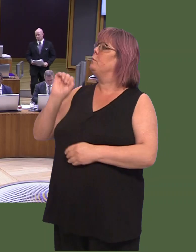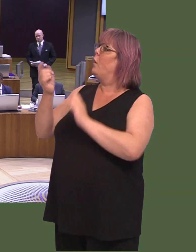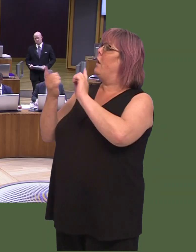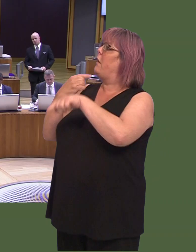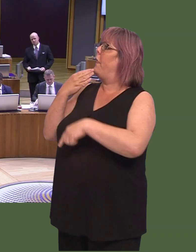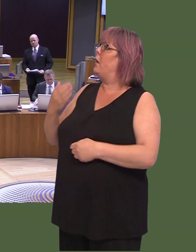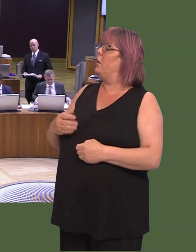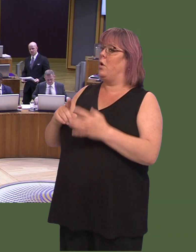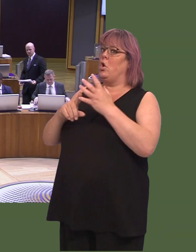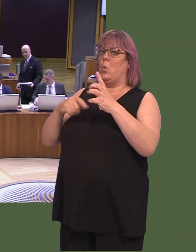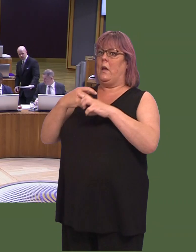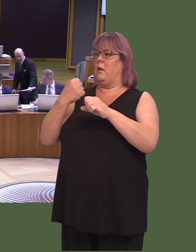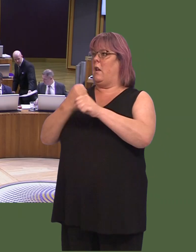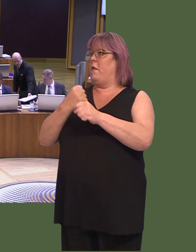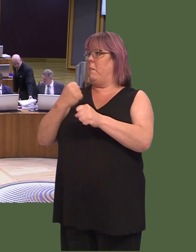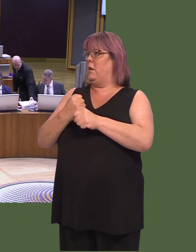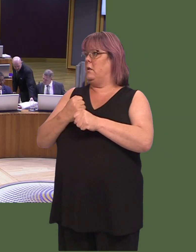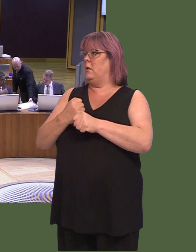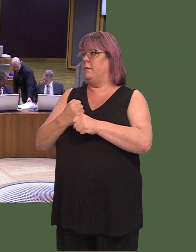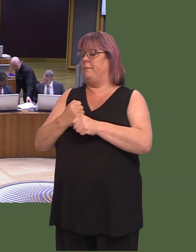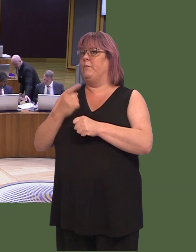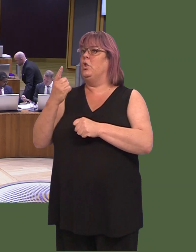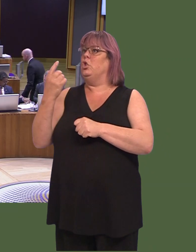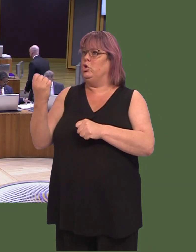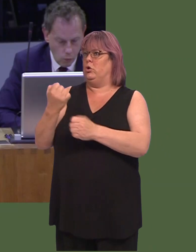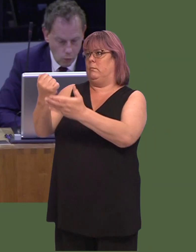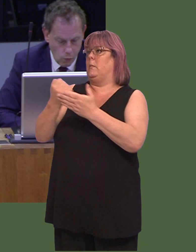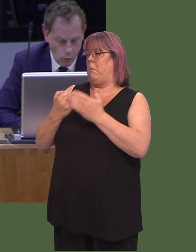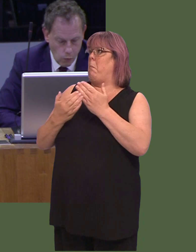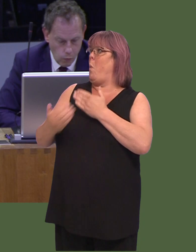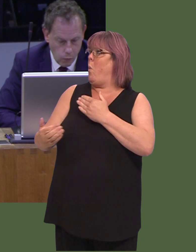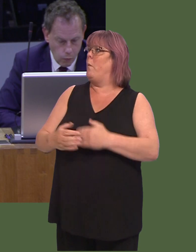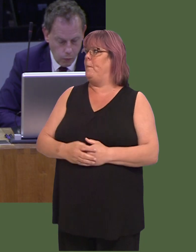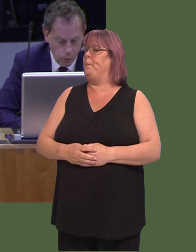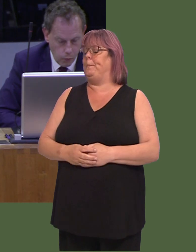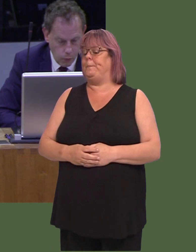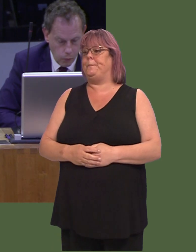Caroline Jones AM: Thank you for that answer, First Minister. The UK Government does indeed have a lot more to do for this sector.